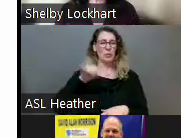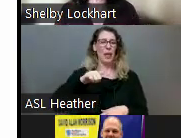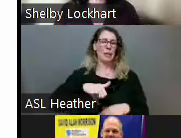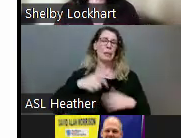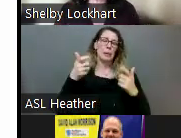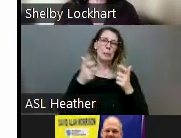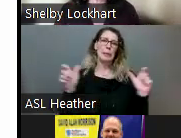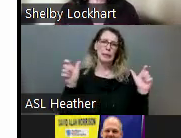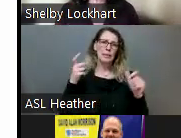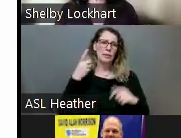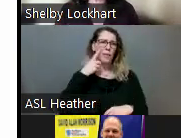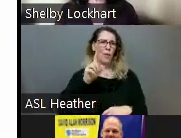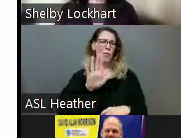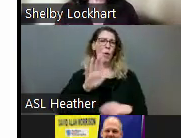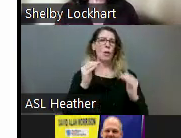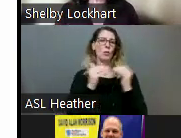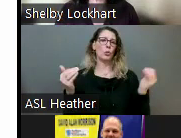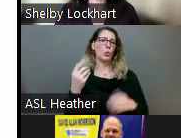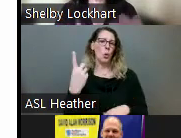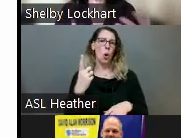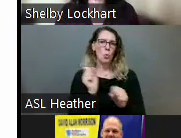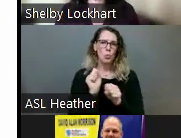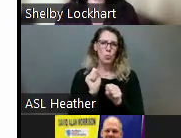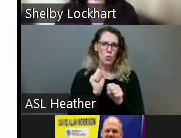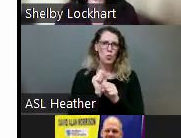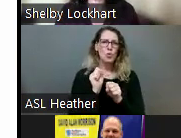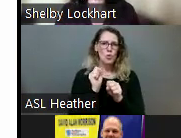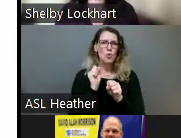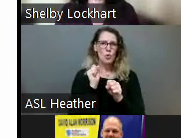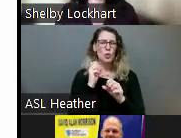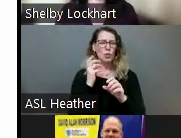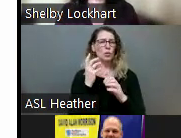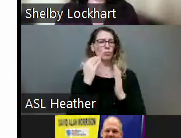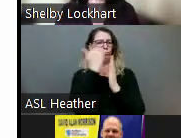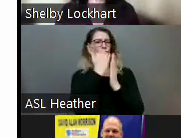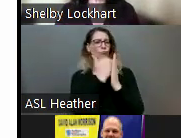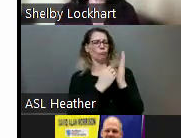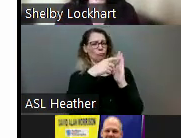here for your Tier 1 work is to get a menu of evidence-based responses in place for